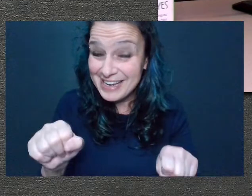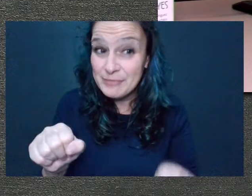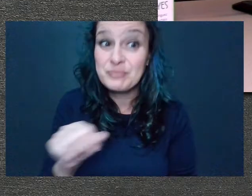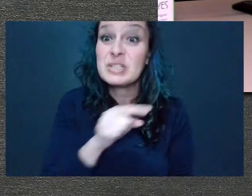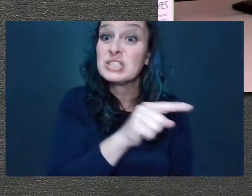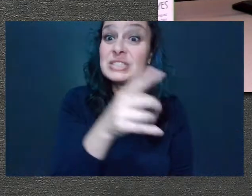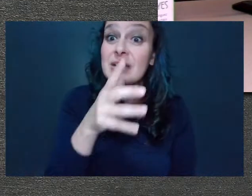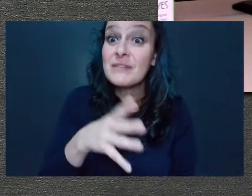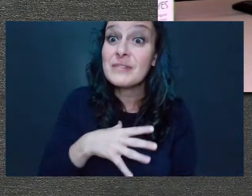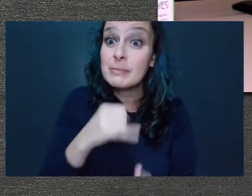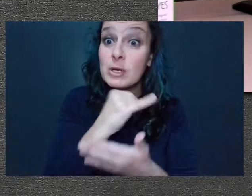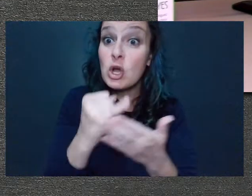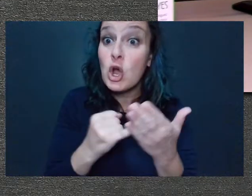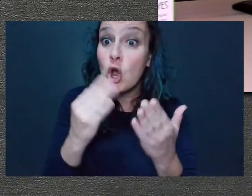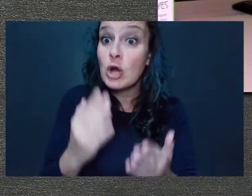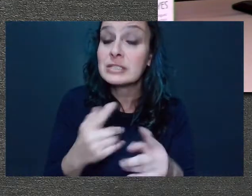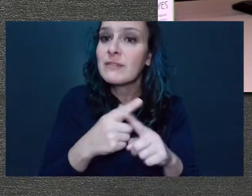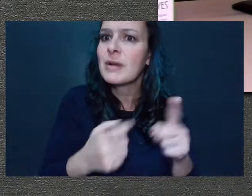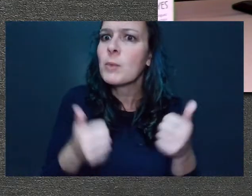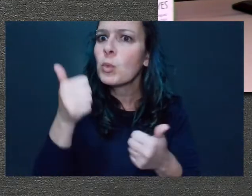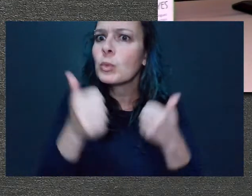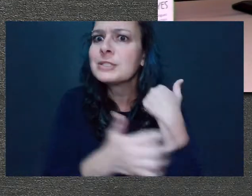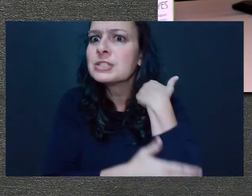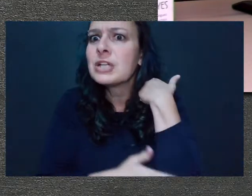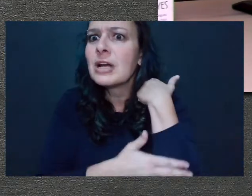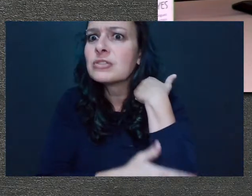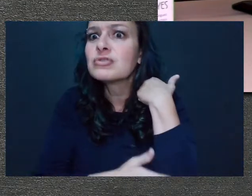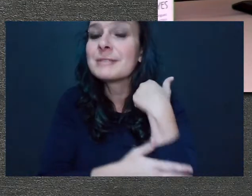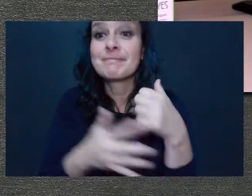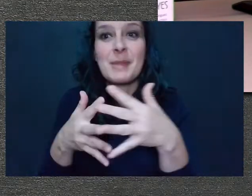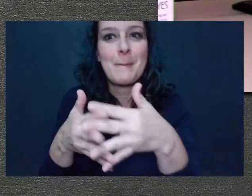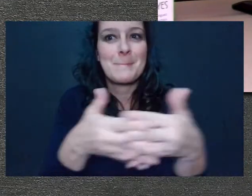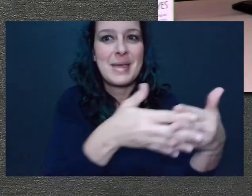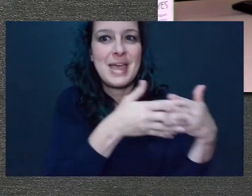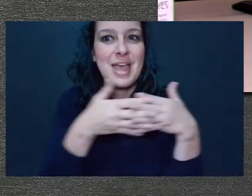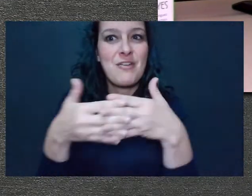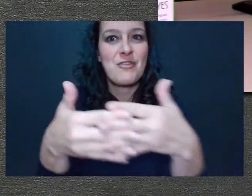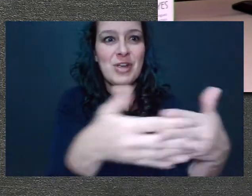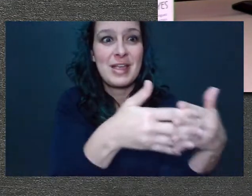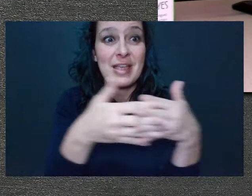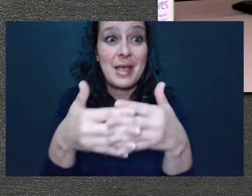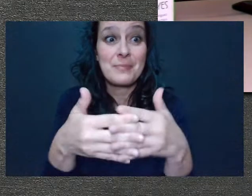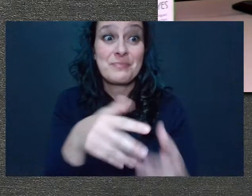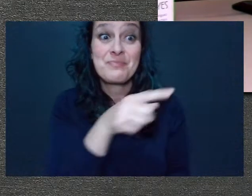and here's a picture of her. And here is another one of her when she was a little bit older.